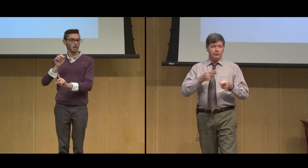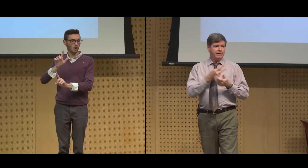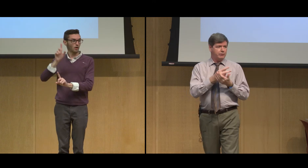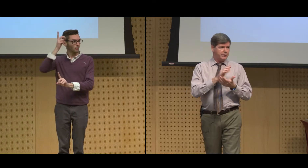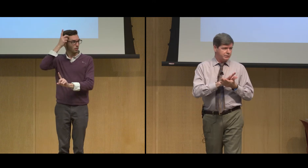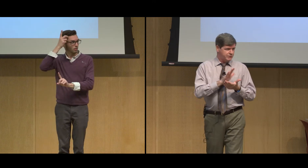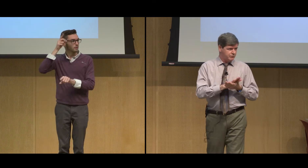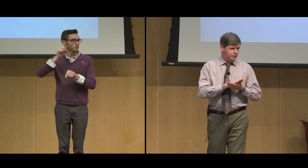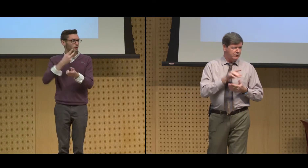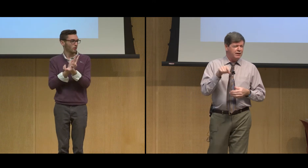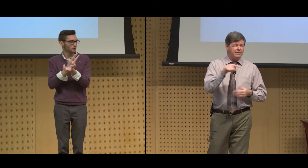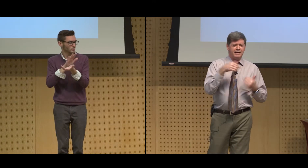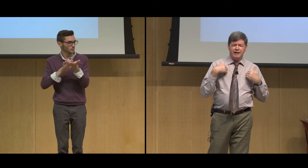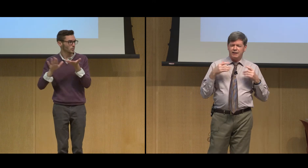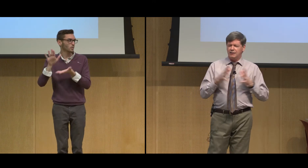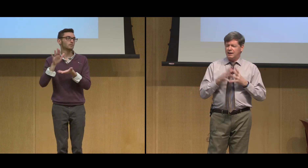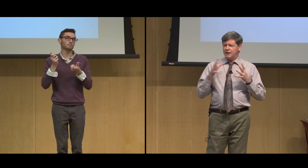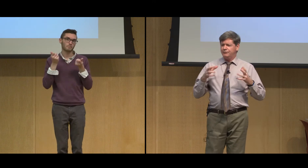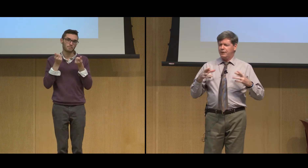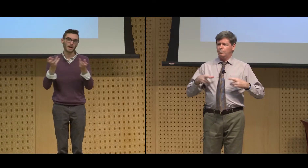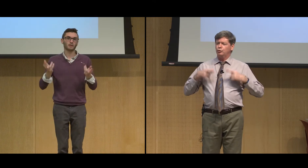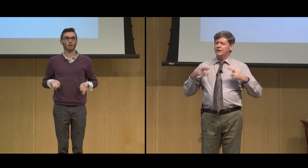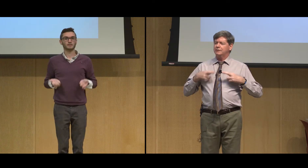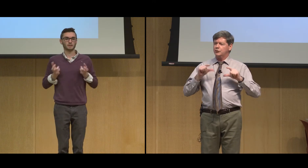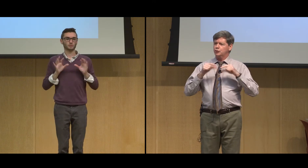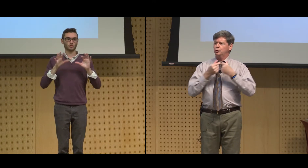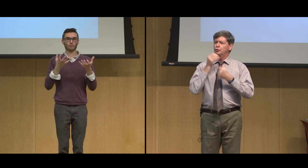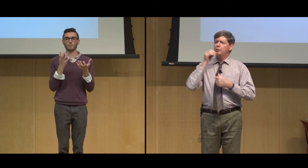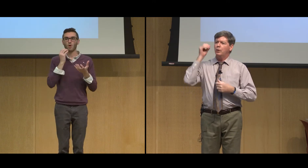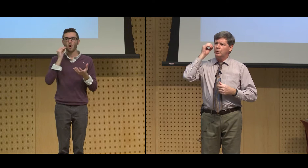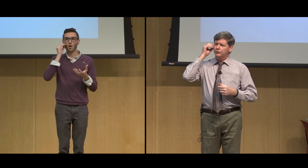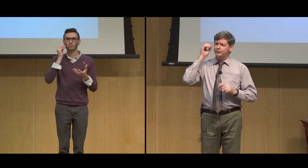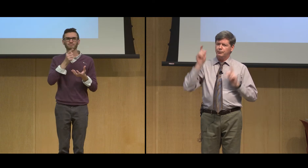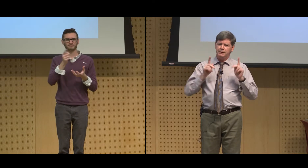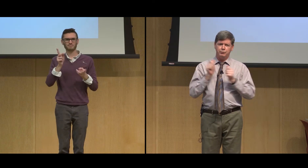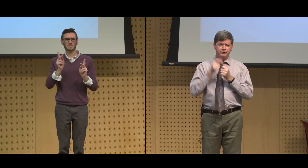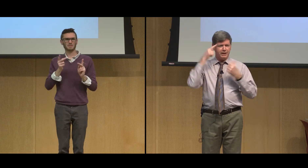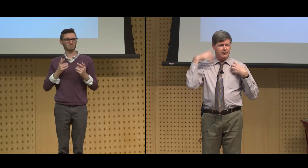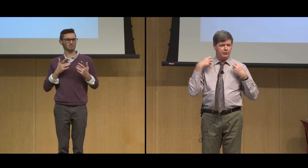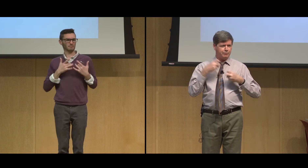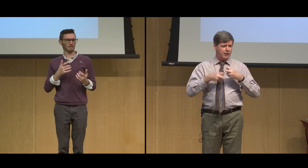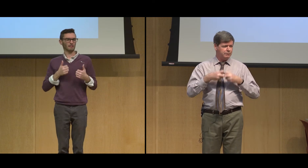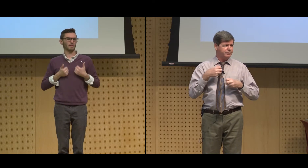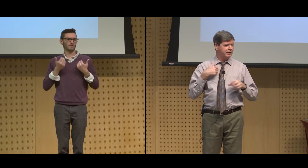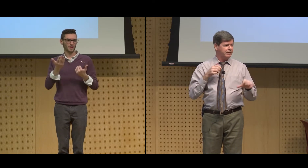during graduate school. They had a lot of residential group homes for people with mental health problems.